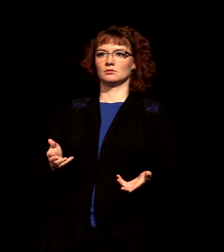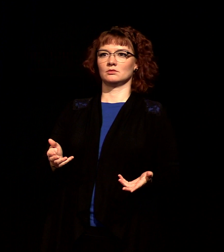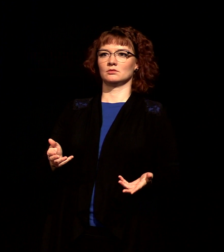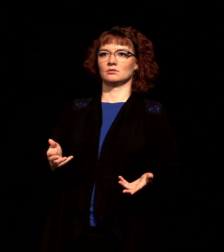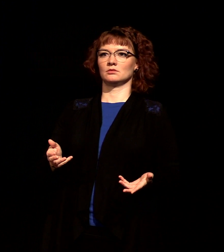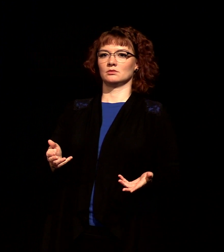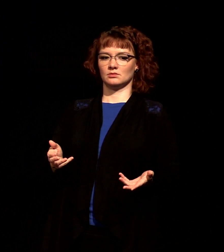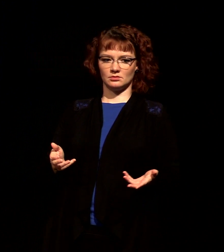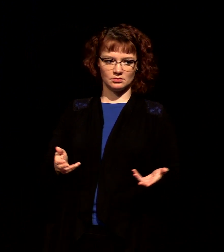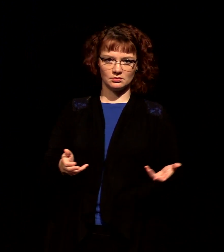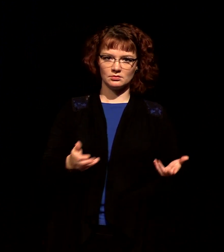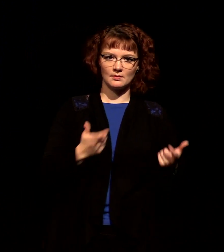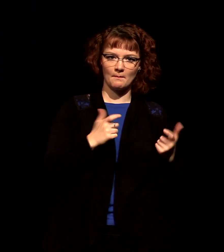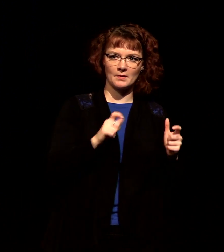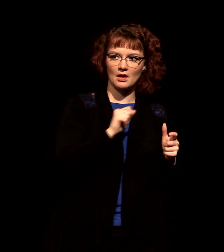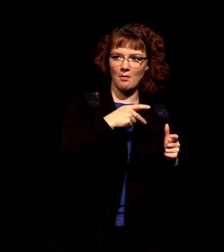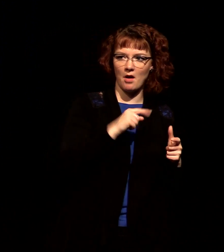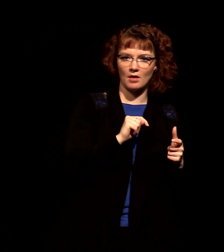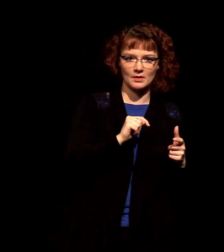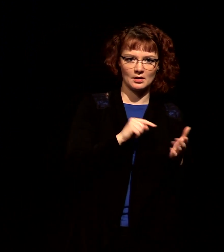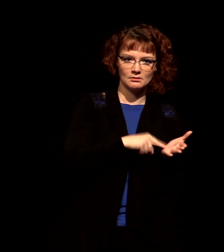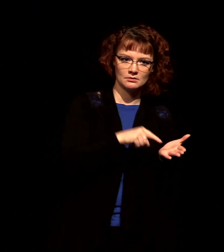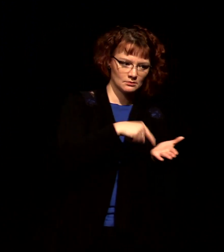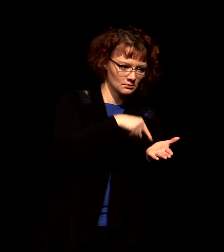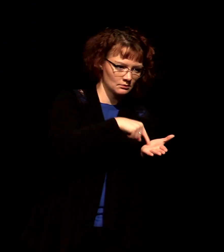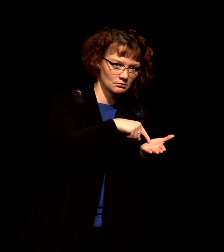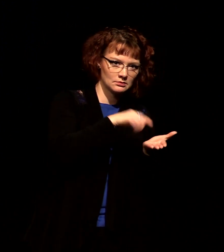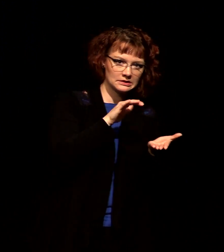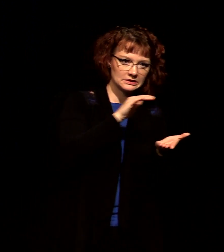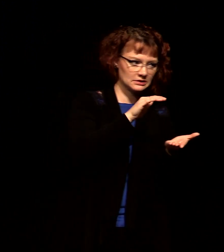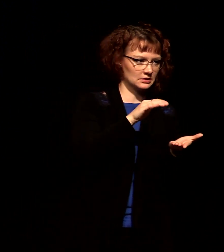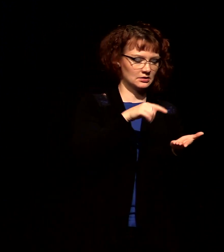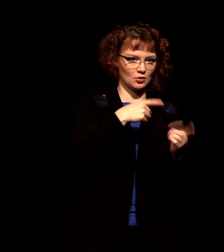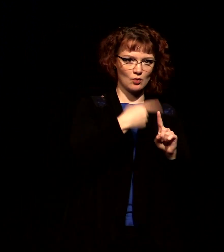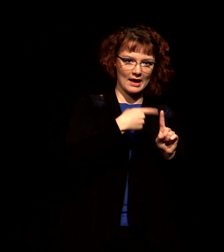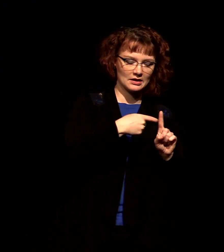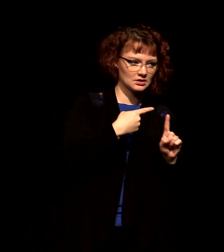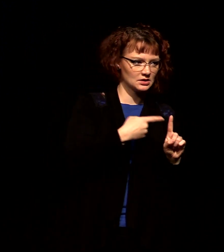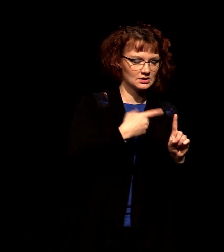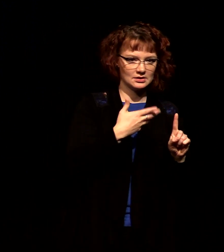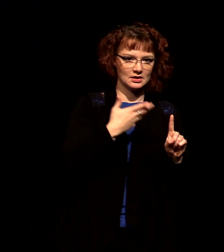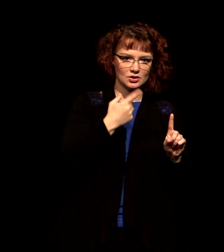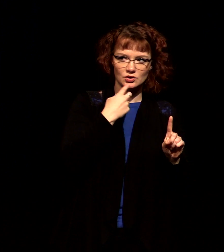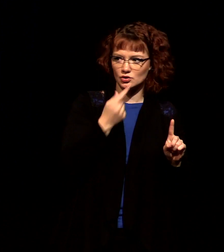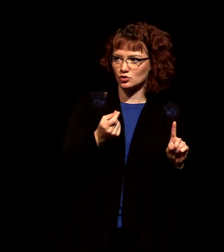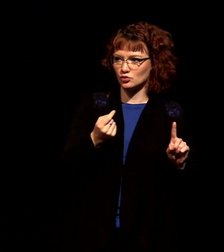this big apartment, this monthly payment to make that I had no idea what I was going to do.